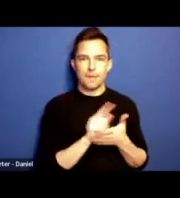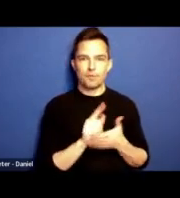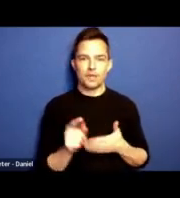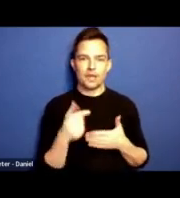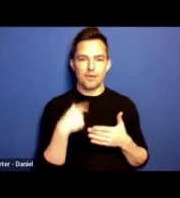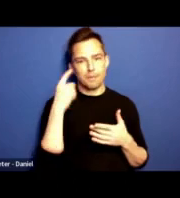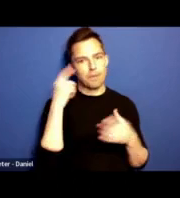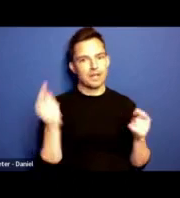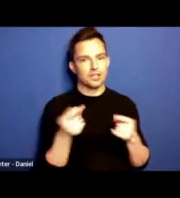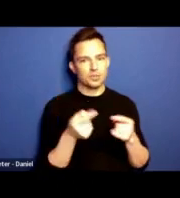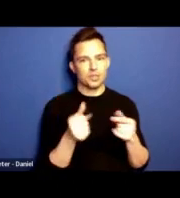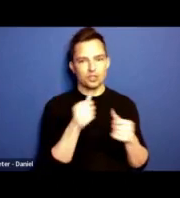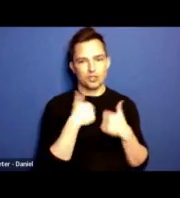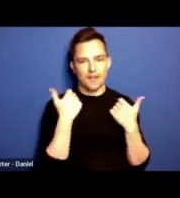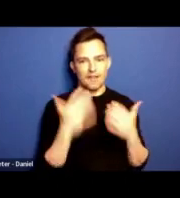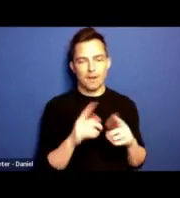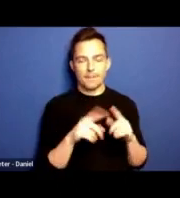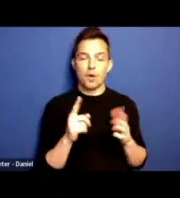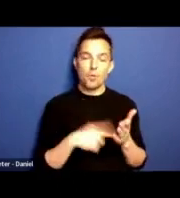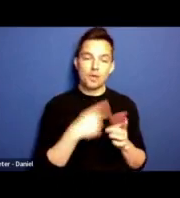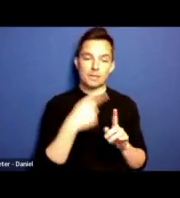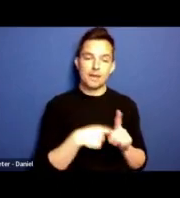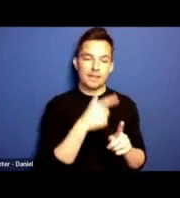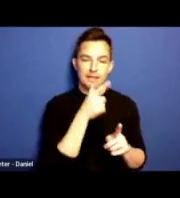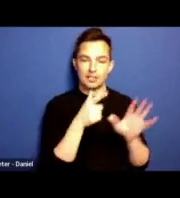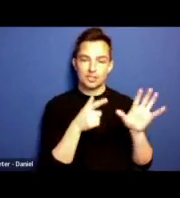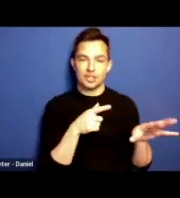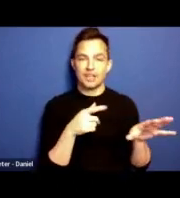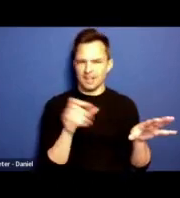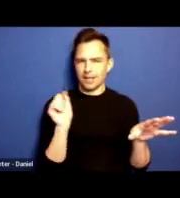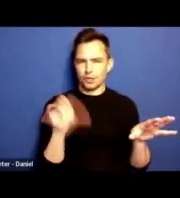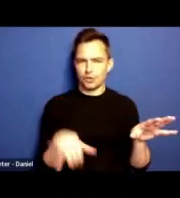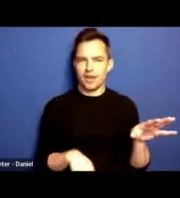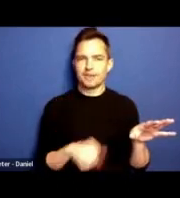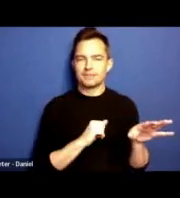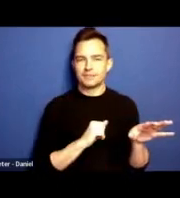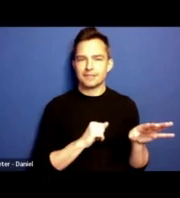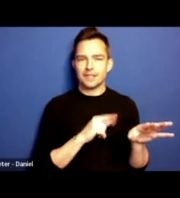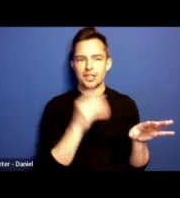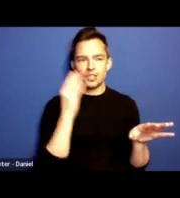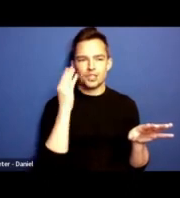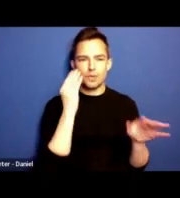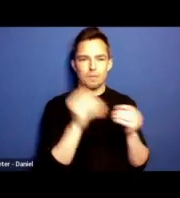survivor. But I know once a month at lunch, yes, I could. And we and she knew more than I did about living with brain